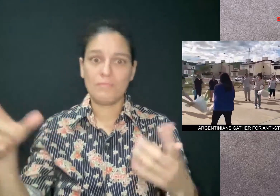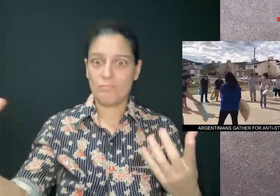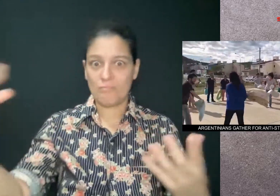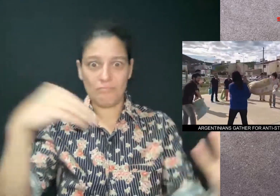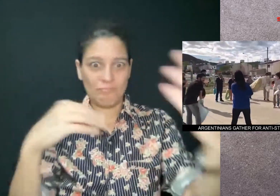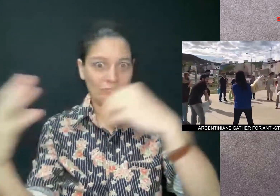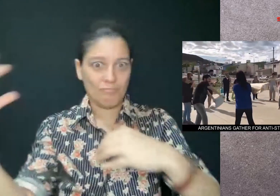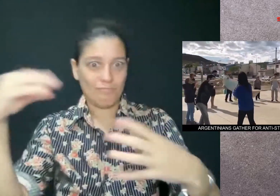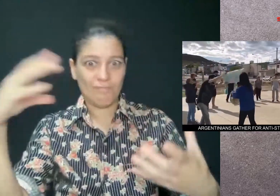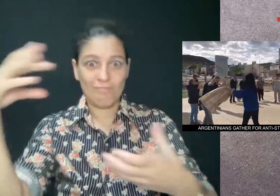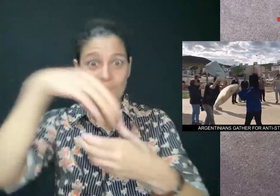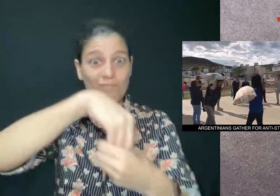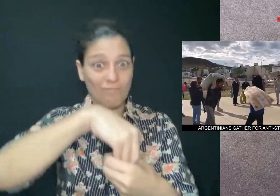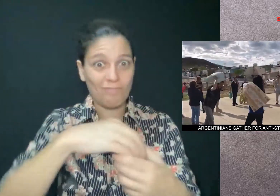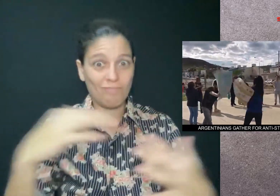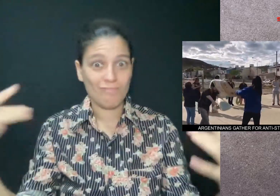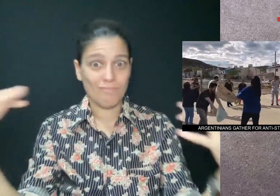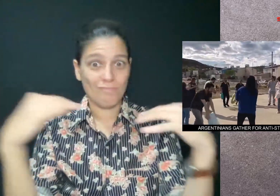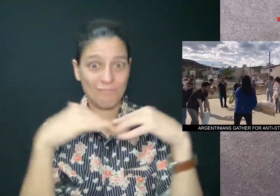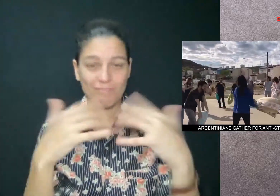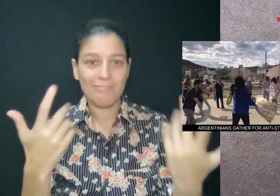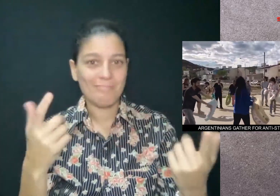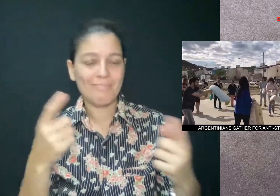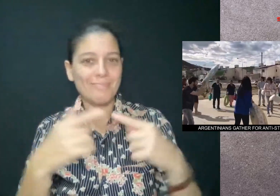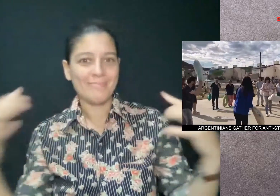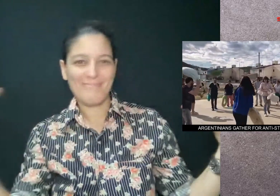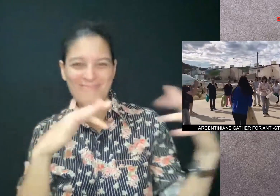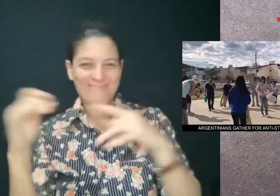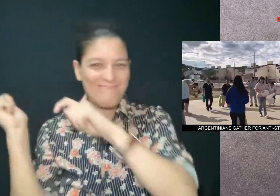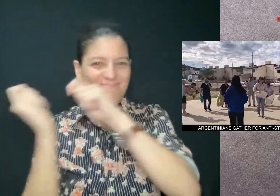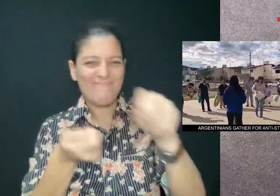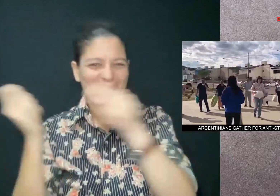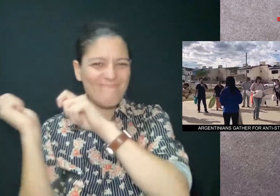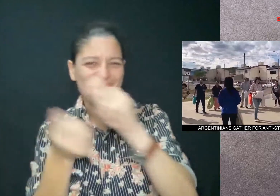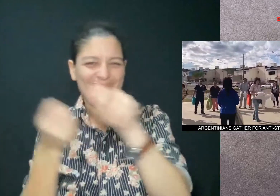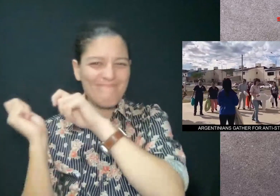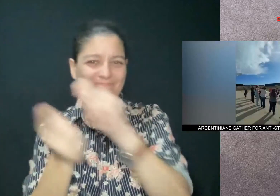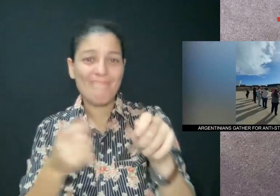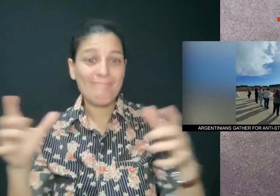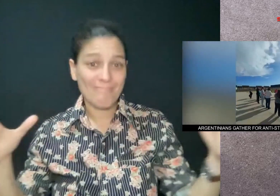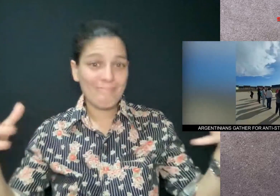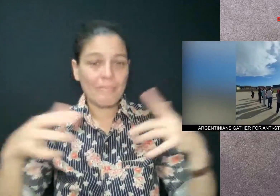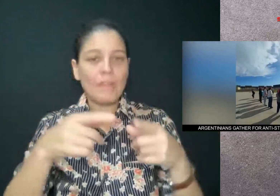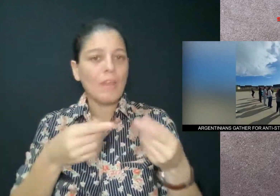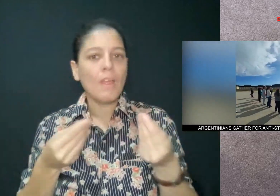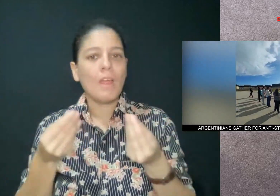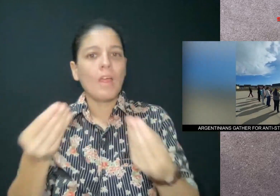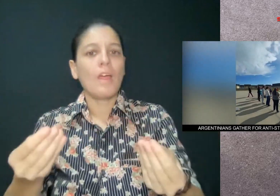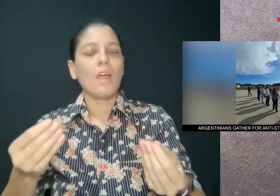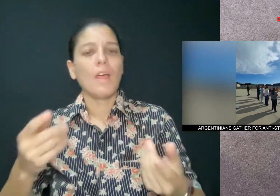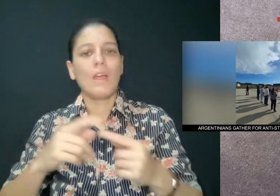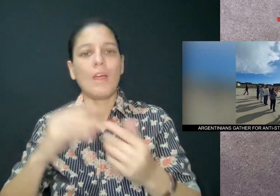was invited to participate in a community pillow fight which they say helps relieve